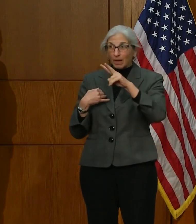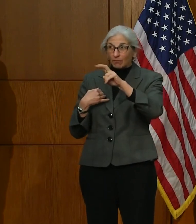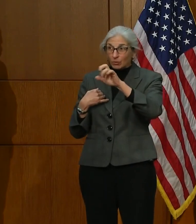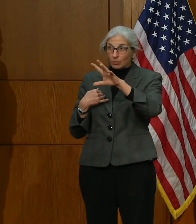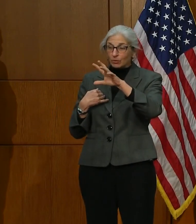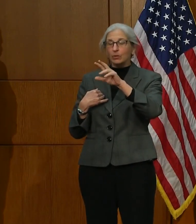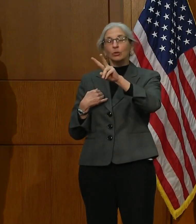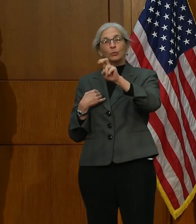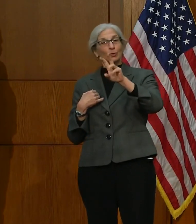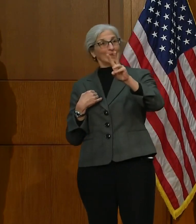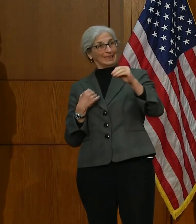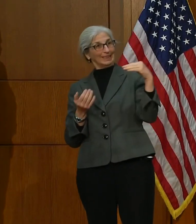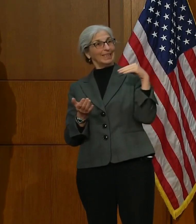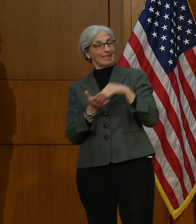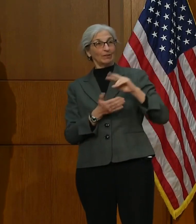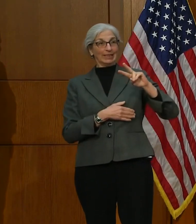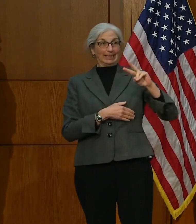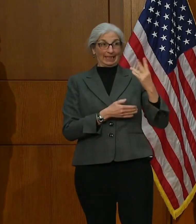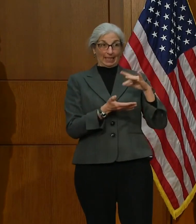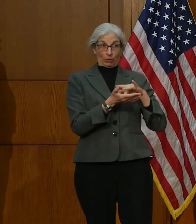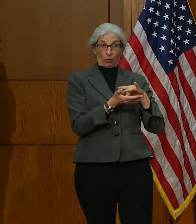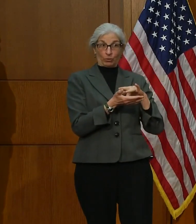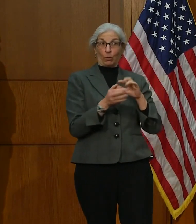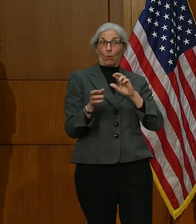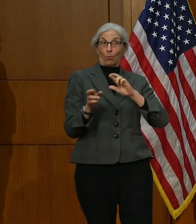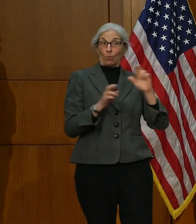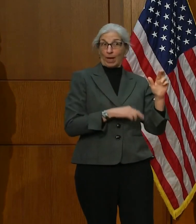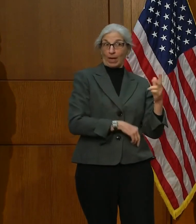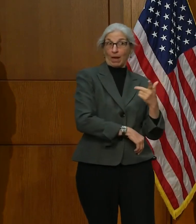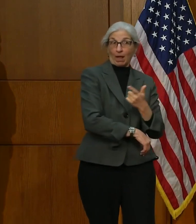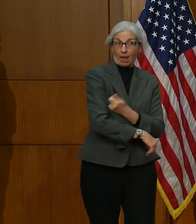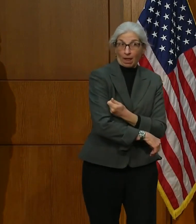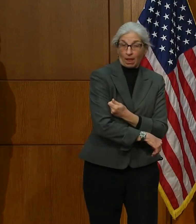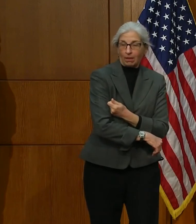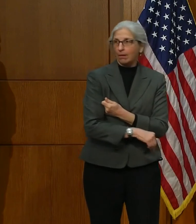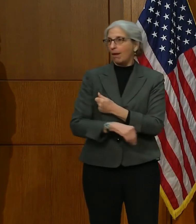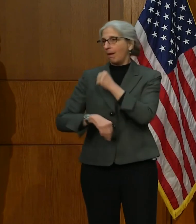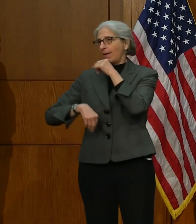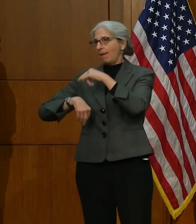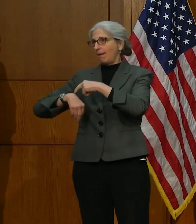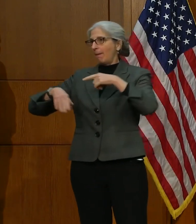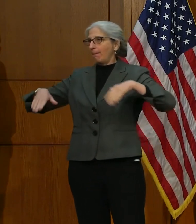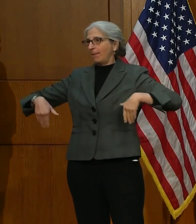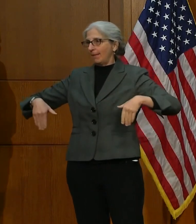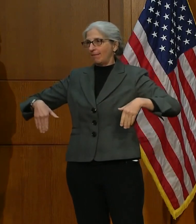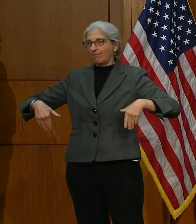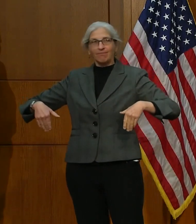NOW WHEN WE HAVE SOMEWHERE AROUND 260,000. SECOND DOSES